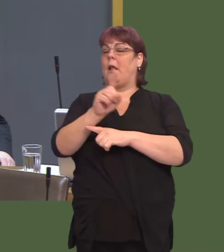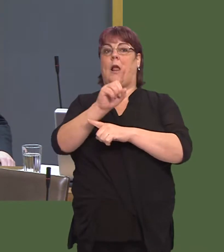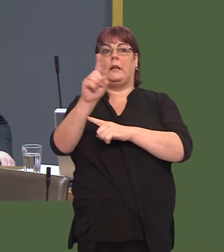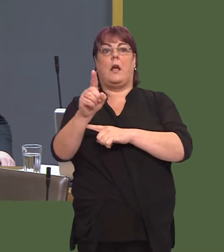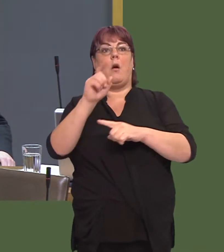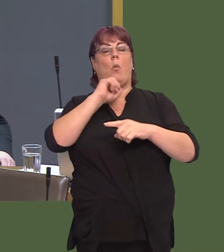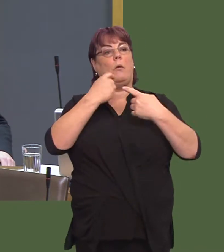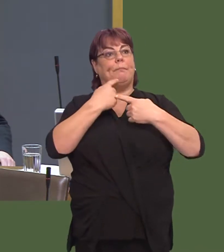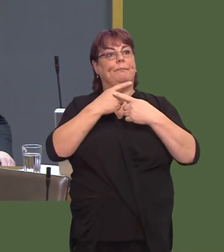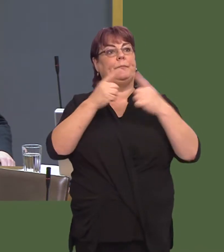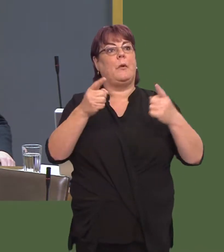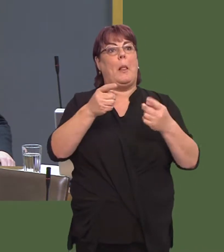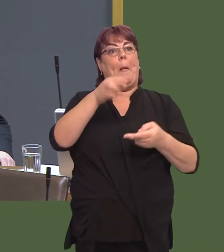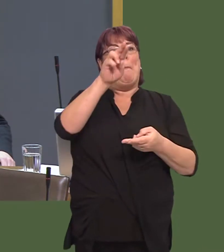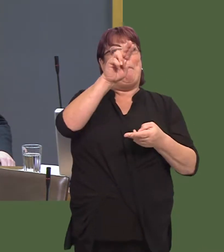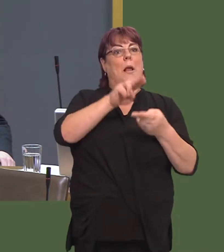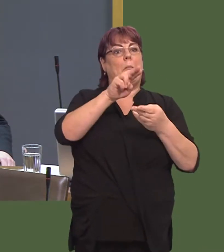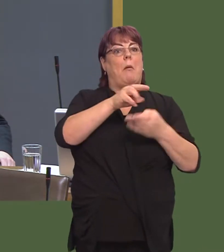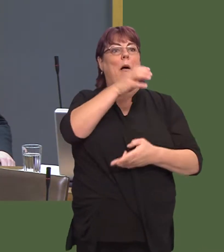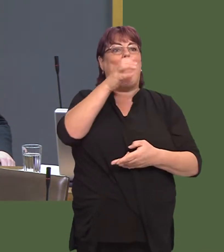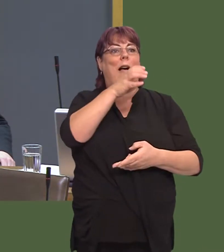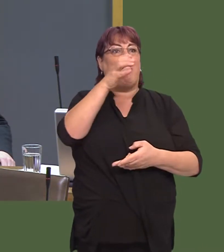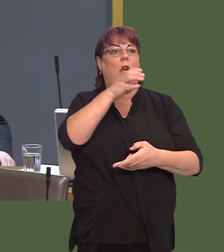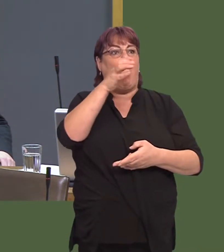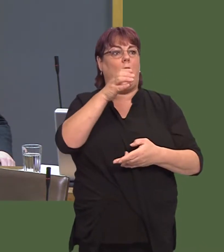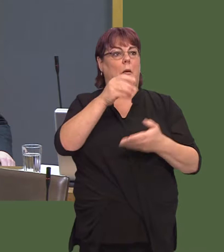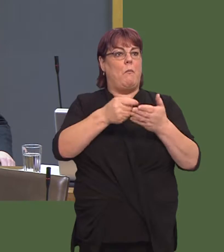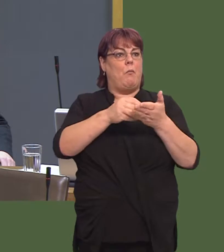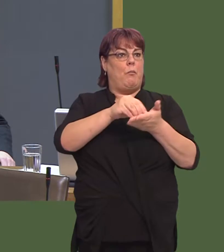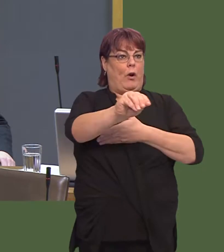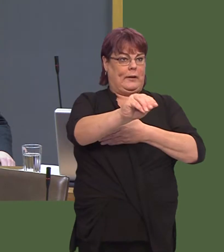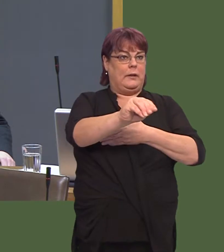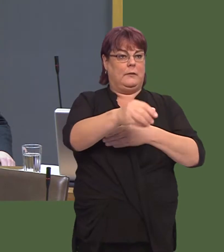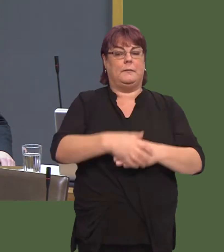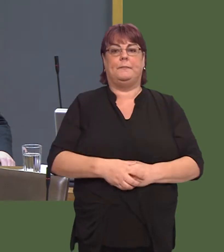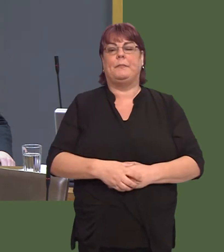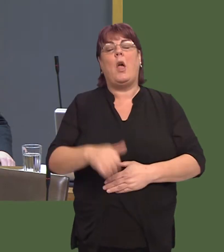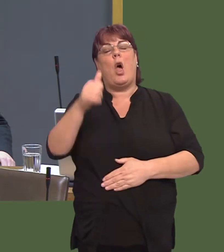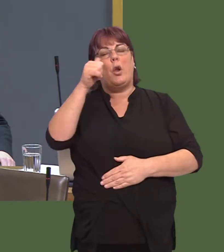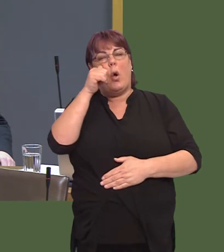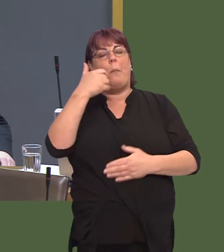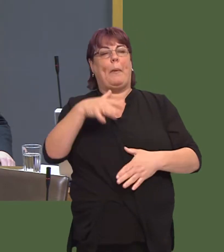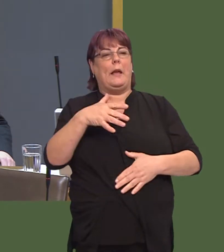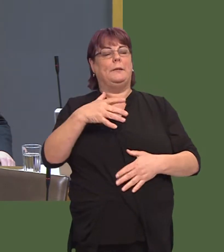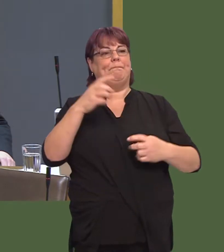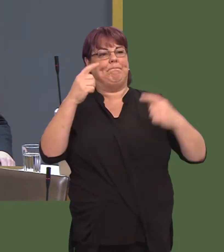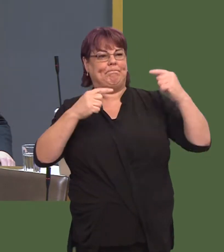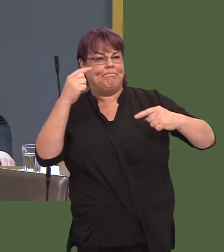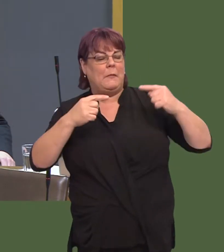Now, Iím aware of the public health arguments and the need to reduce deaths from cancer in particular.